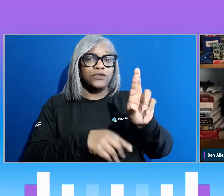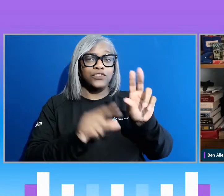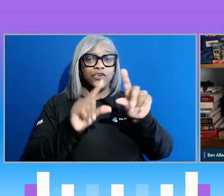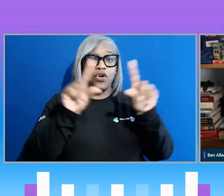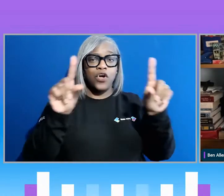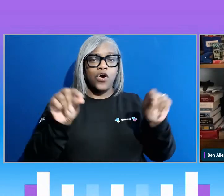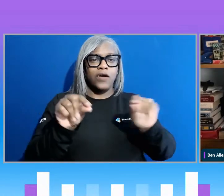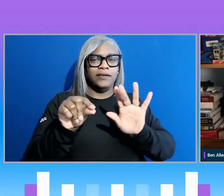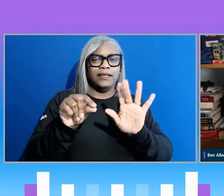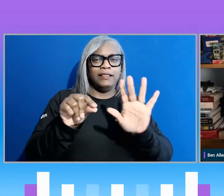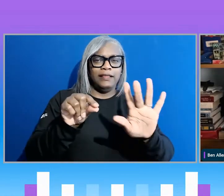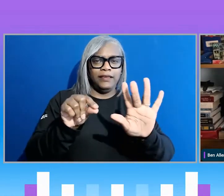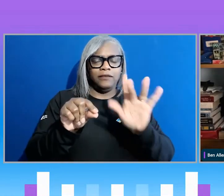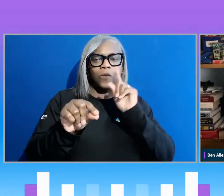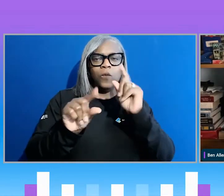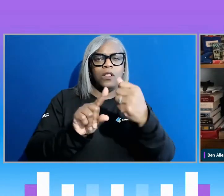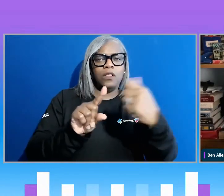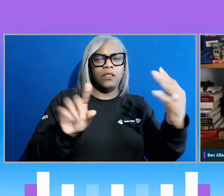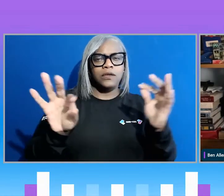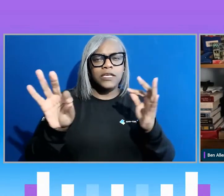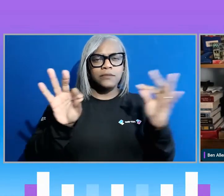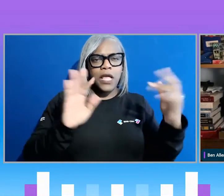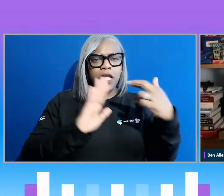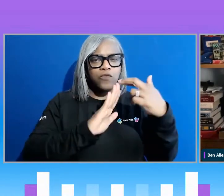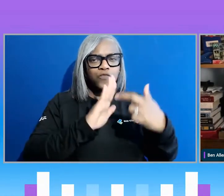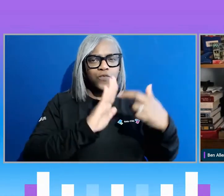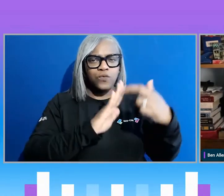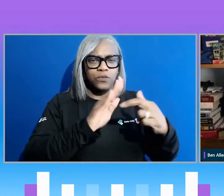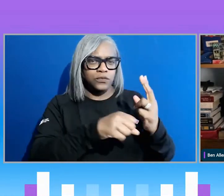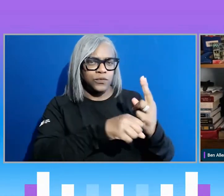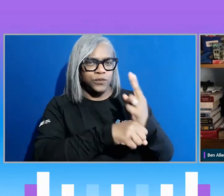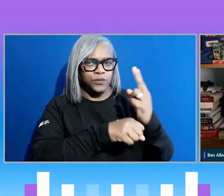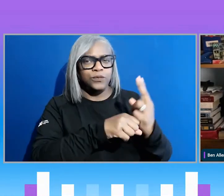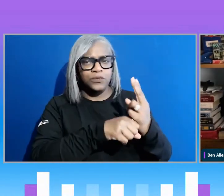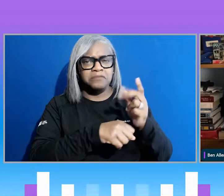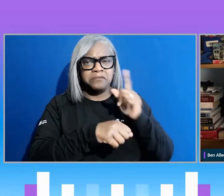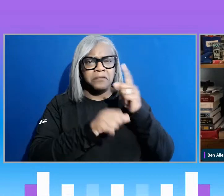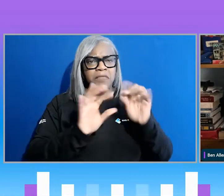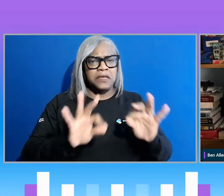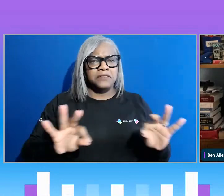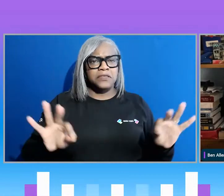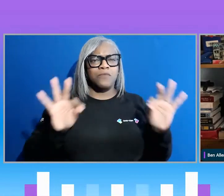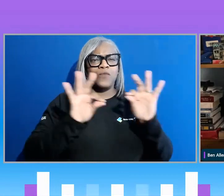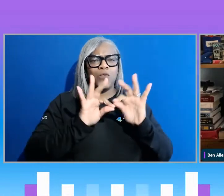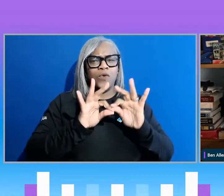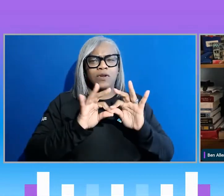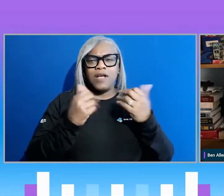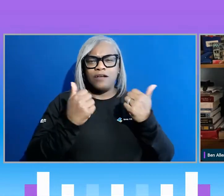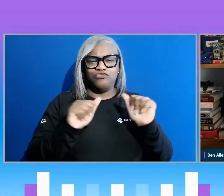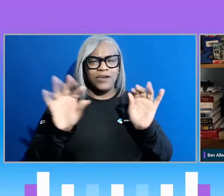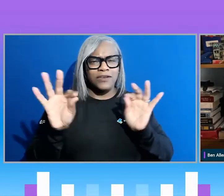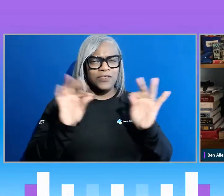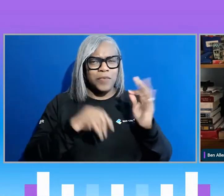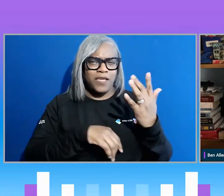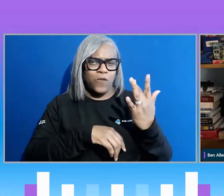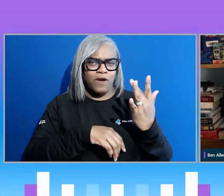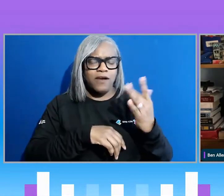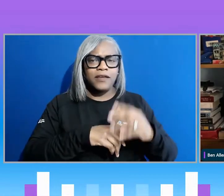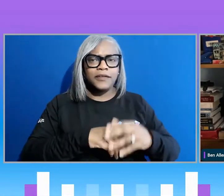it will explain exactly what rules are being used. Now that's really that's really important